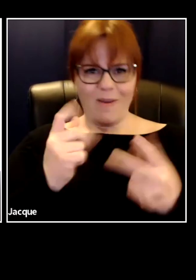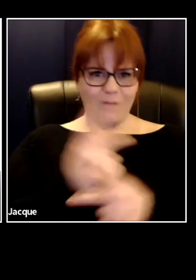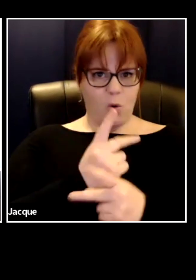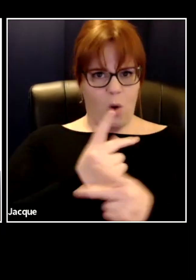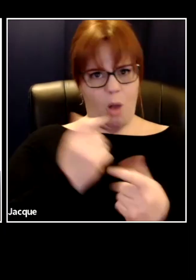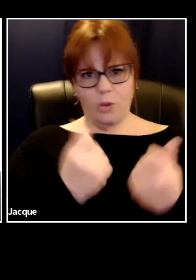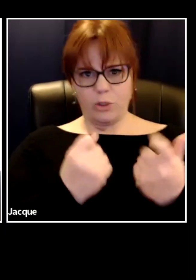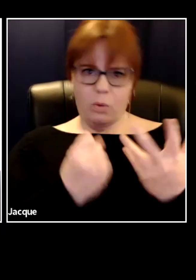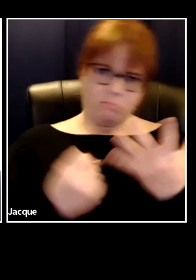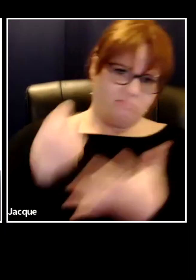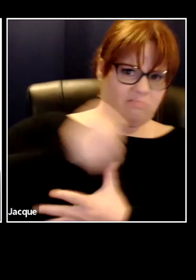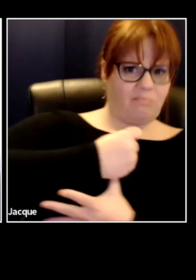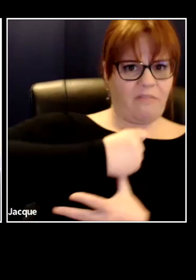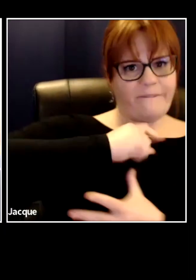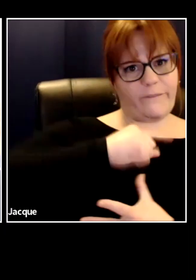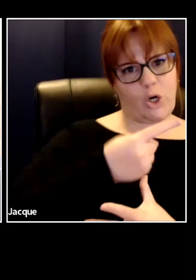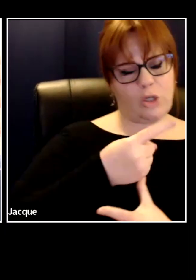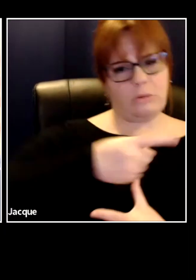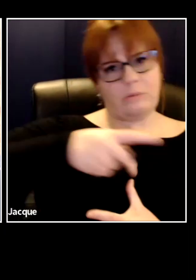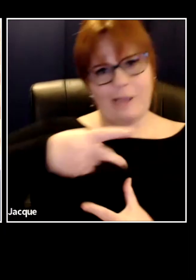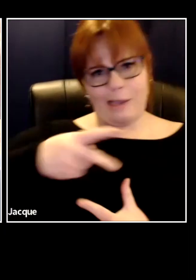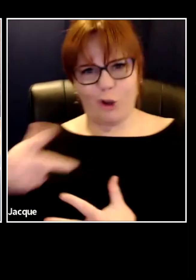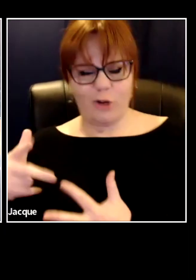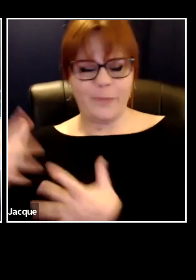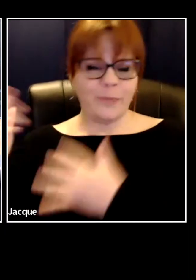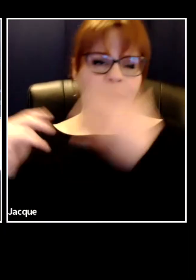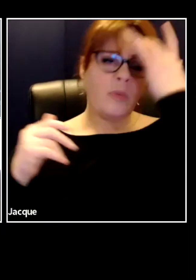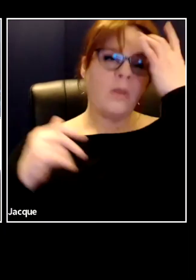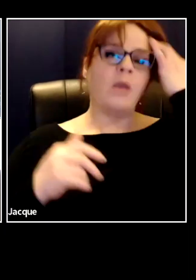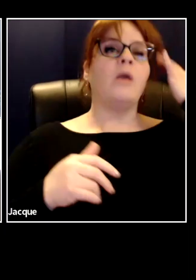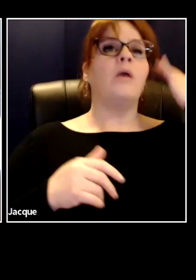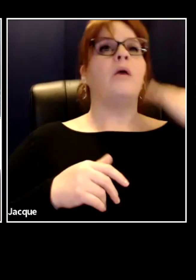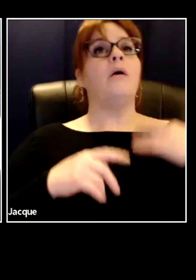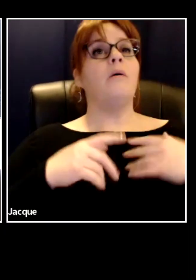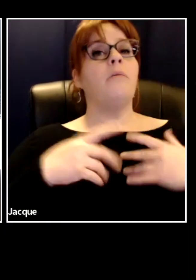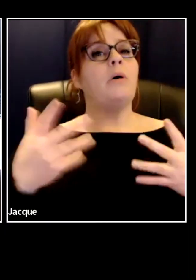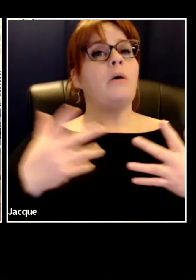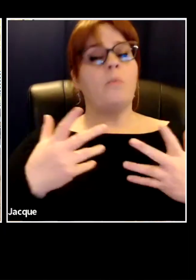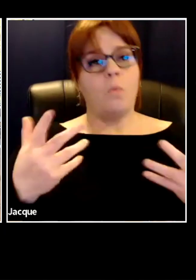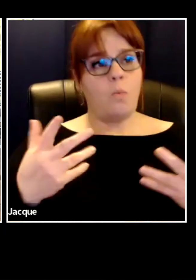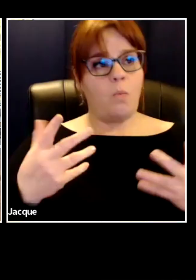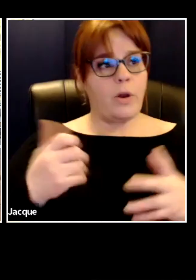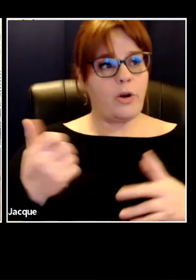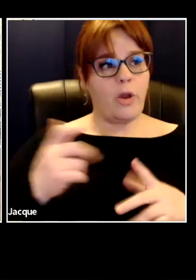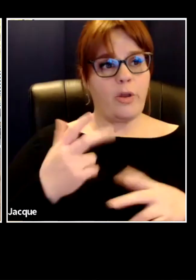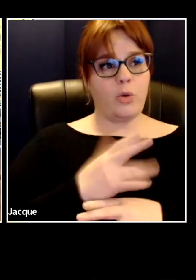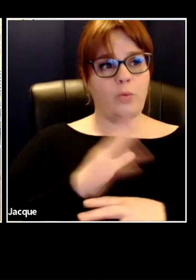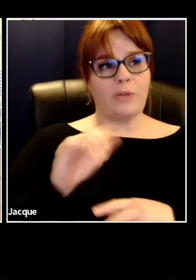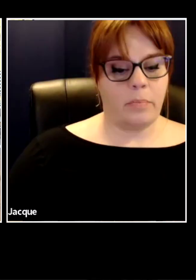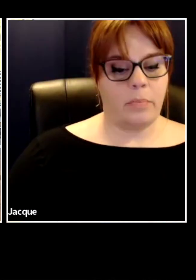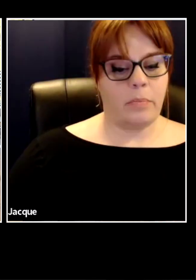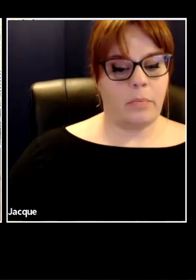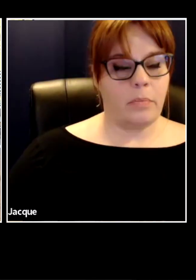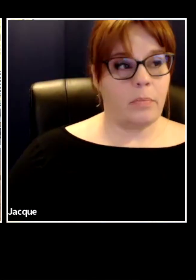things we're going to try to address in in this presentation, but what are some other use cases?